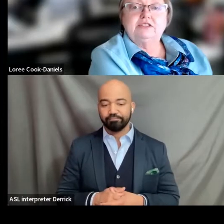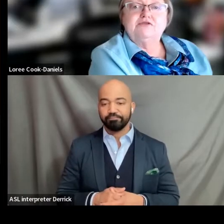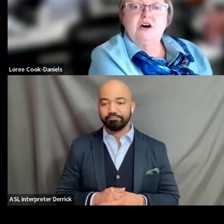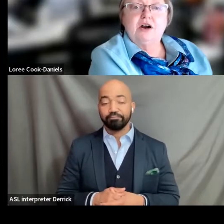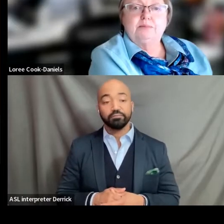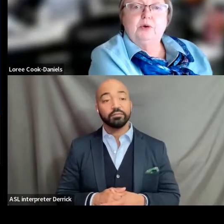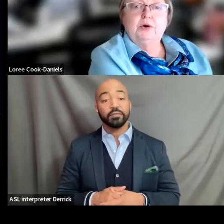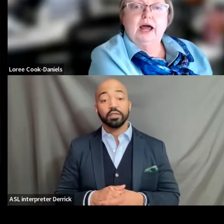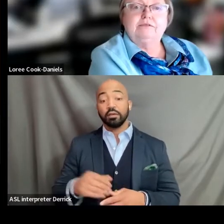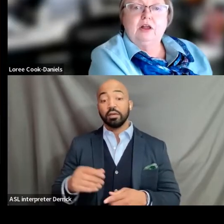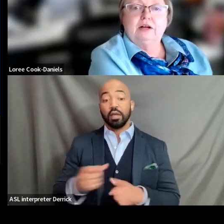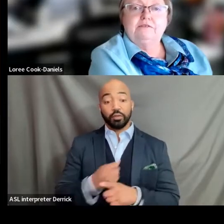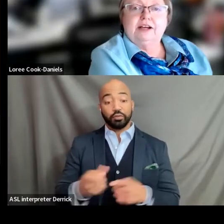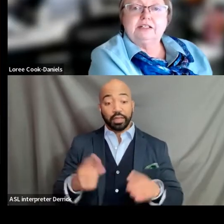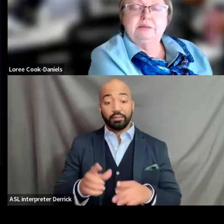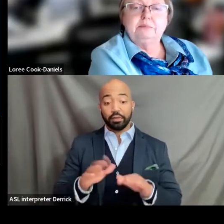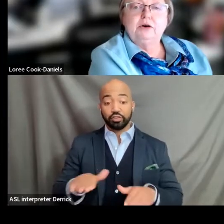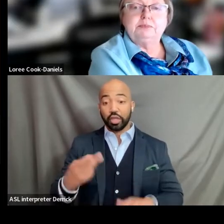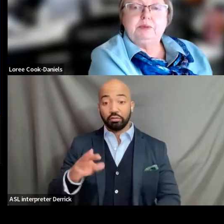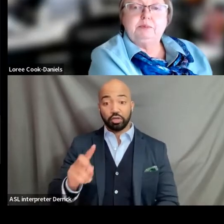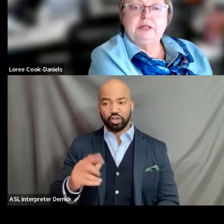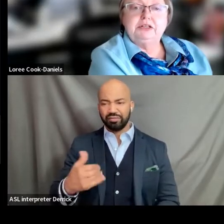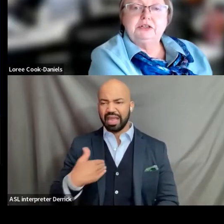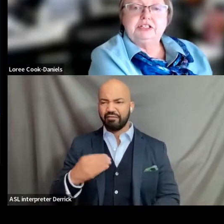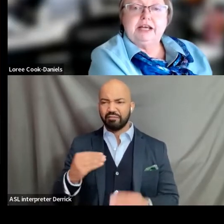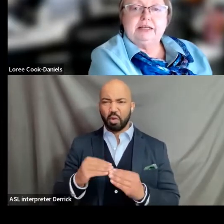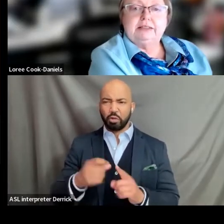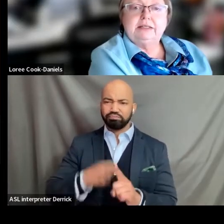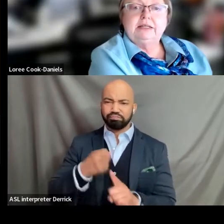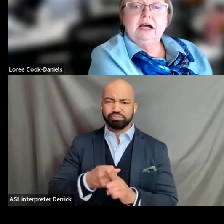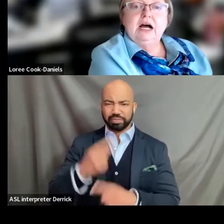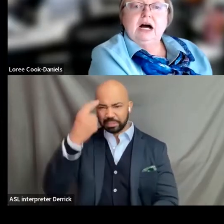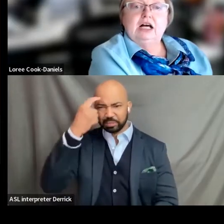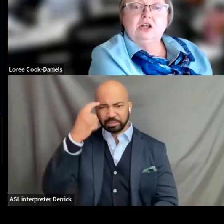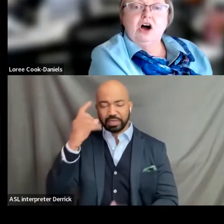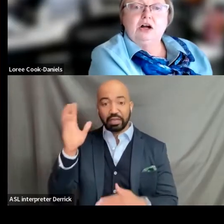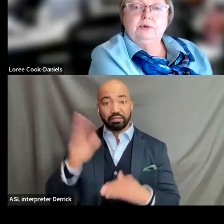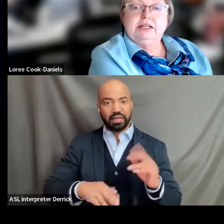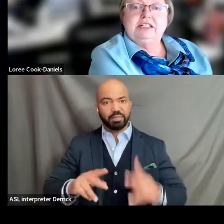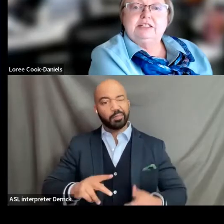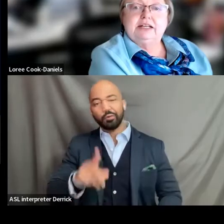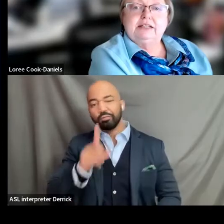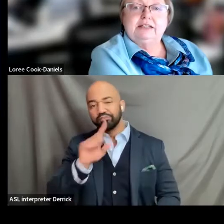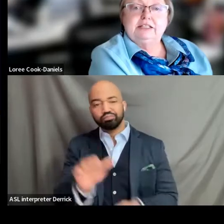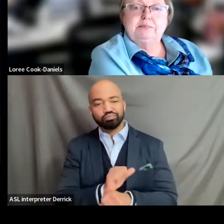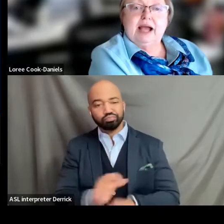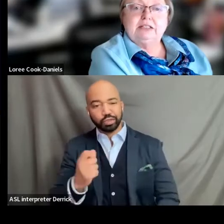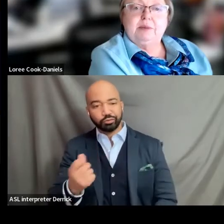has far more lifelong effects than most people understand. A longrunning study that is backed